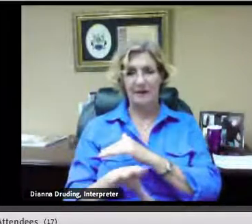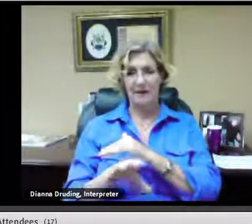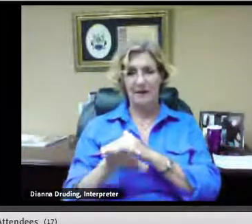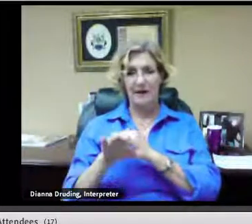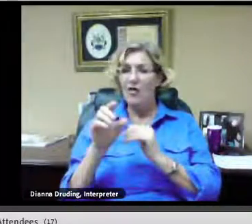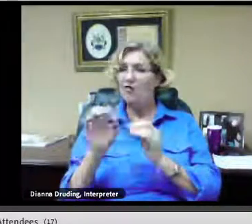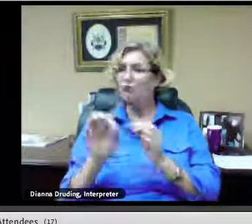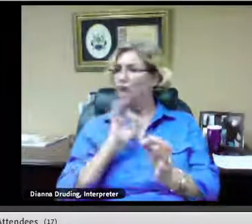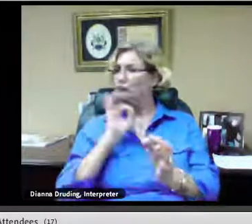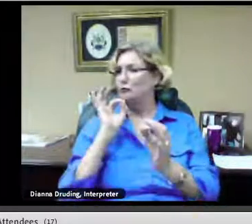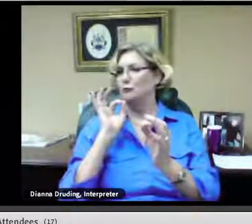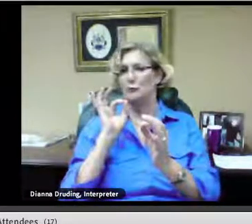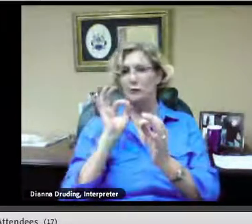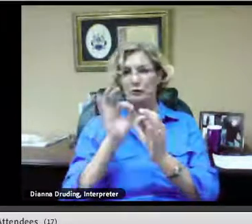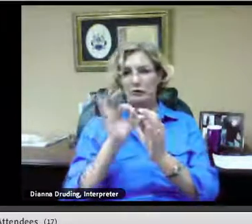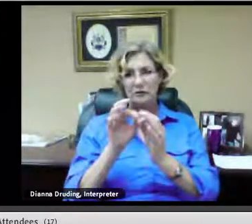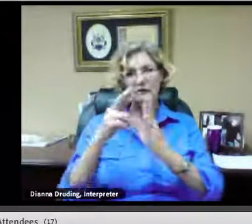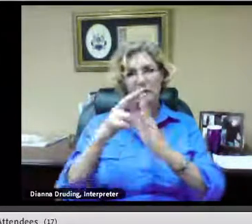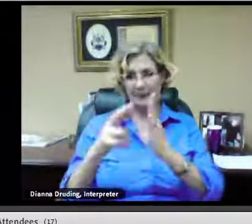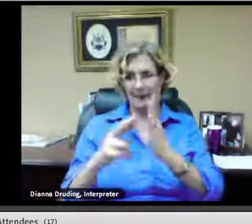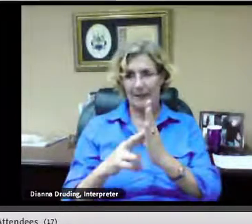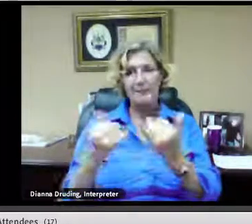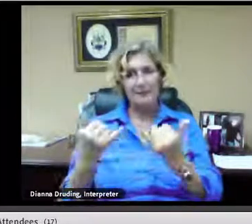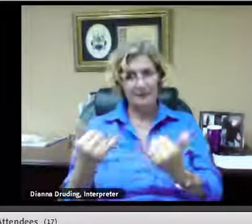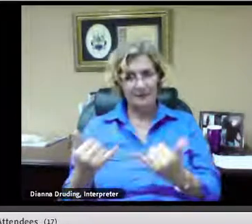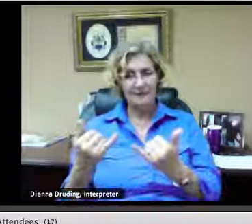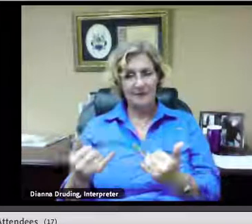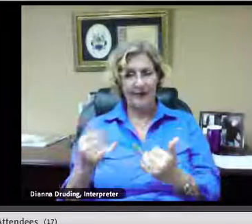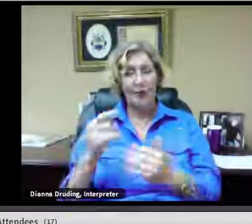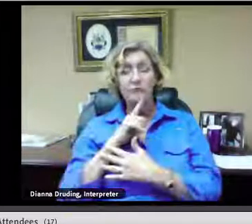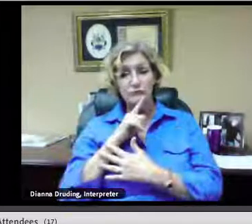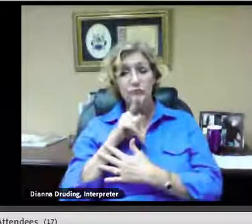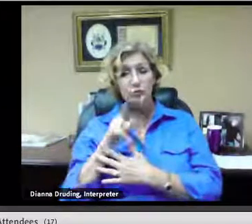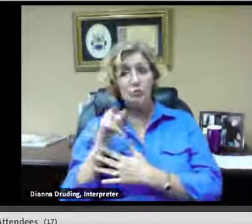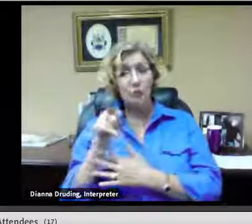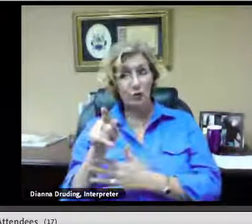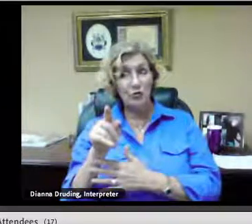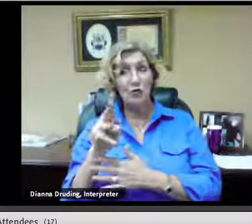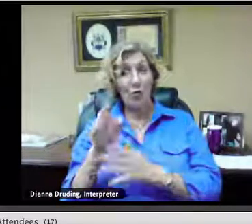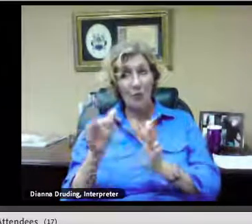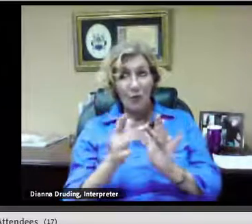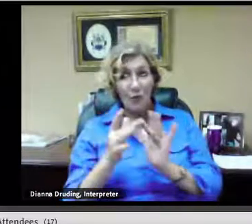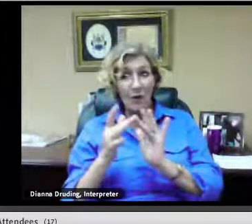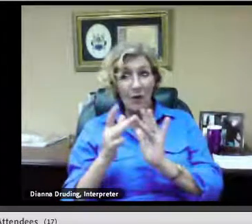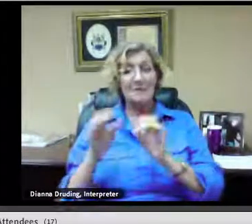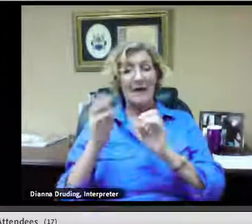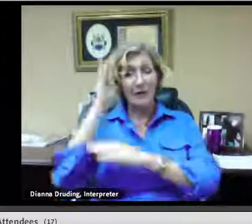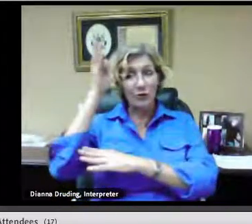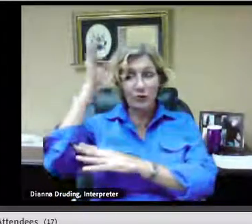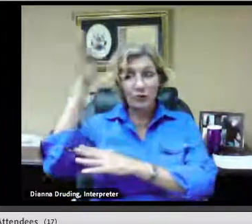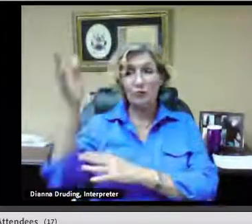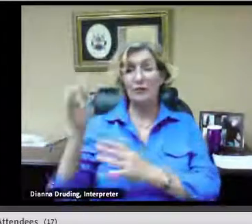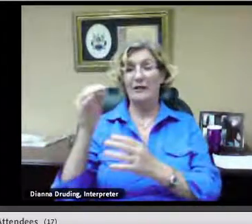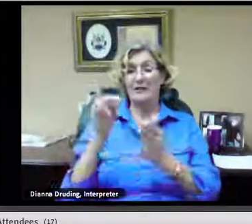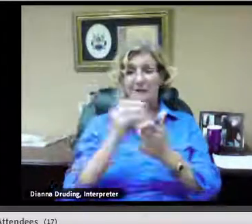and designed and maintained by a variety of people. But, you know, this will just be a starting point. You know, "Hey, does our website do this?